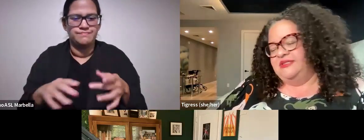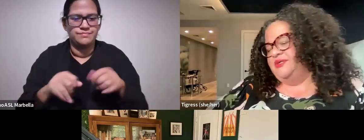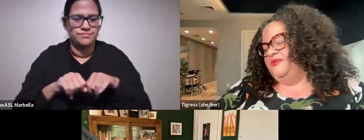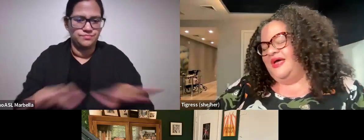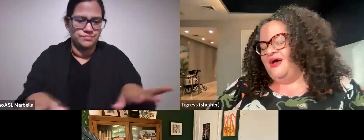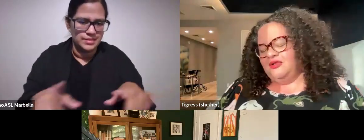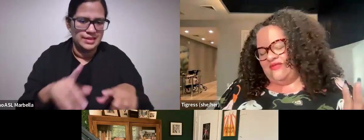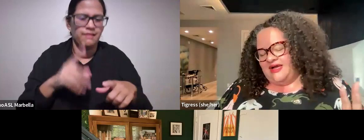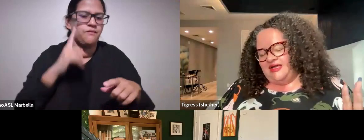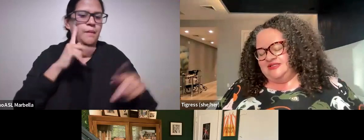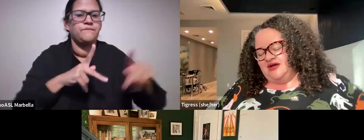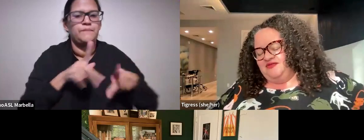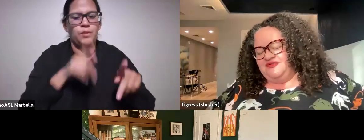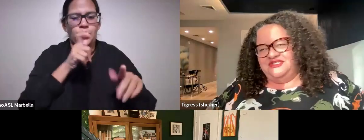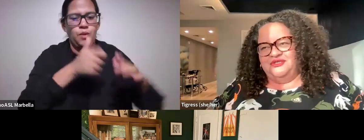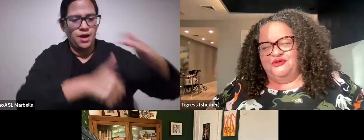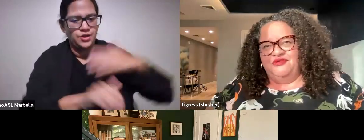And so all of that kind of stuff is just this sort of,